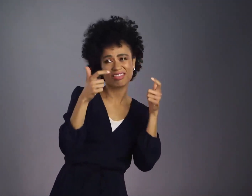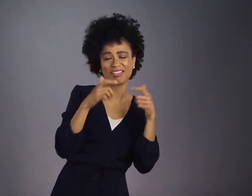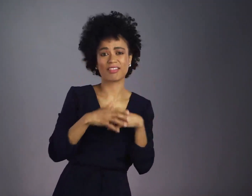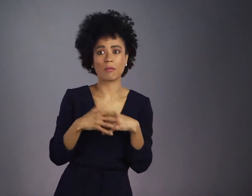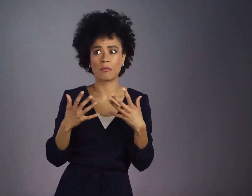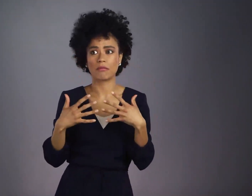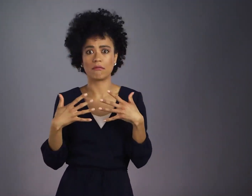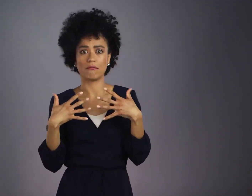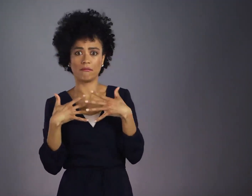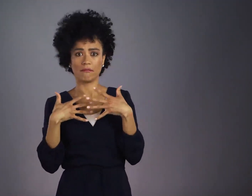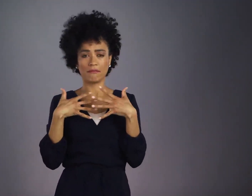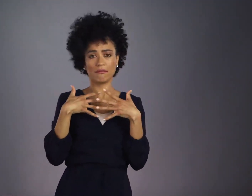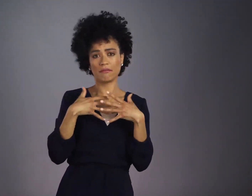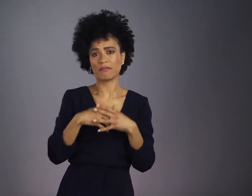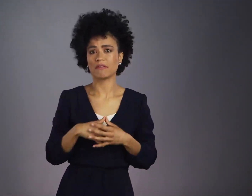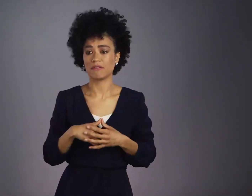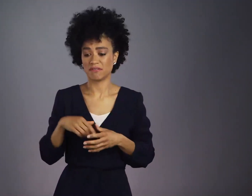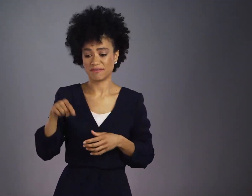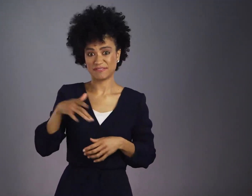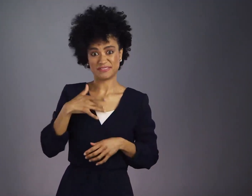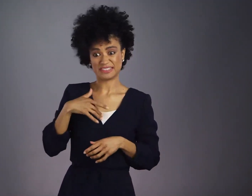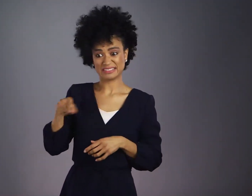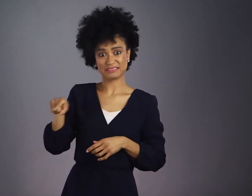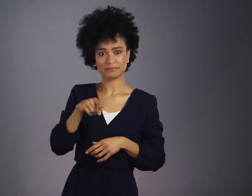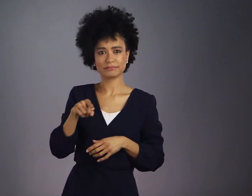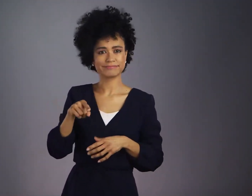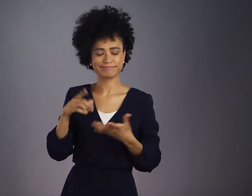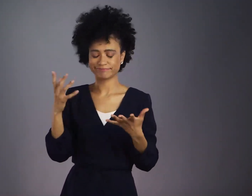We are neither cocky nor are we afraid.